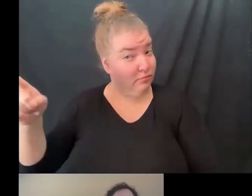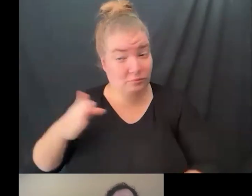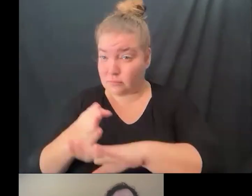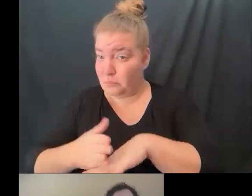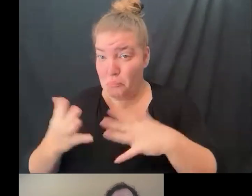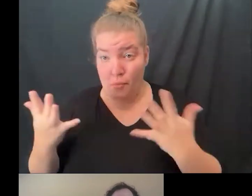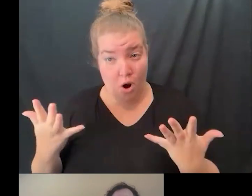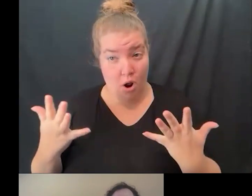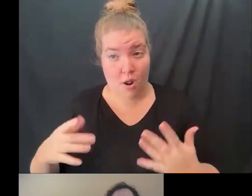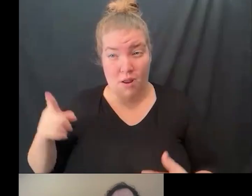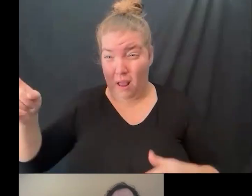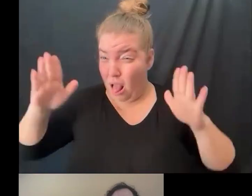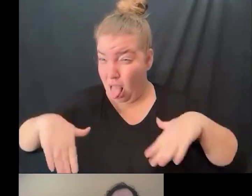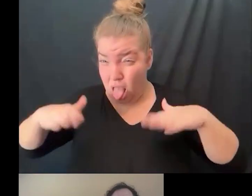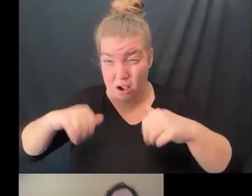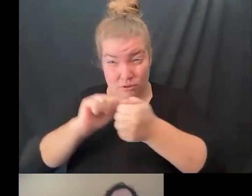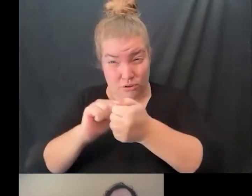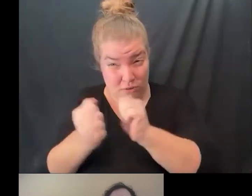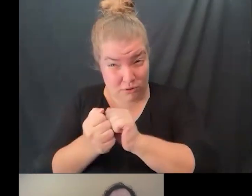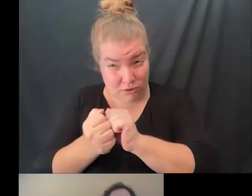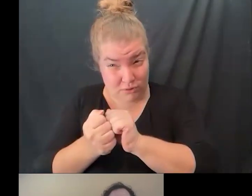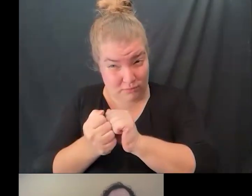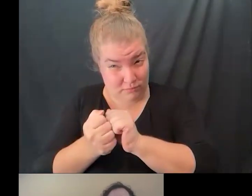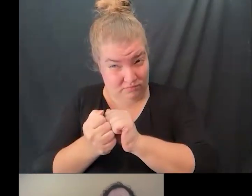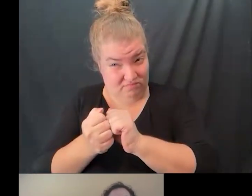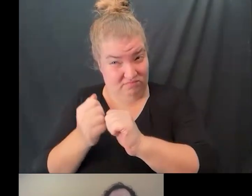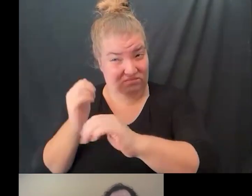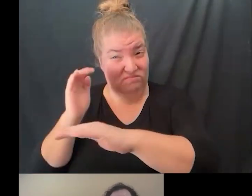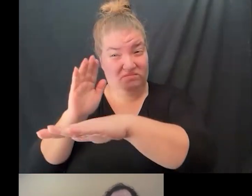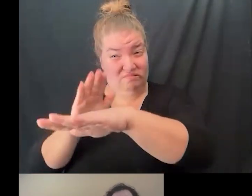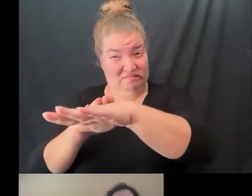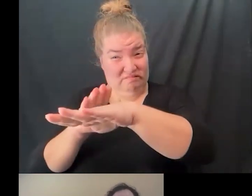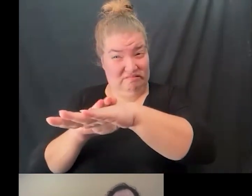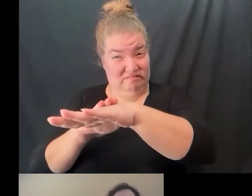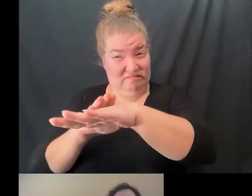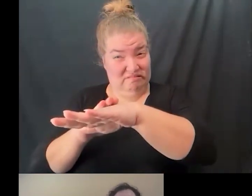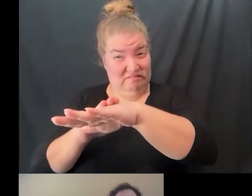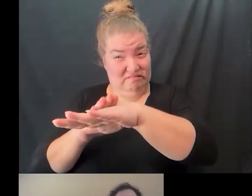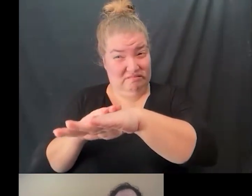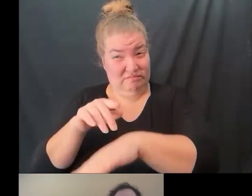or linked to documents that are not accessible and no changes have occurred to those documents,